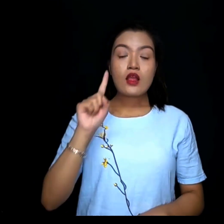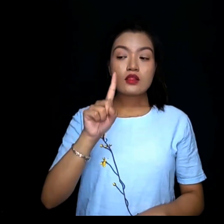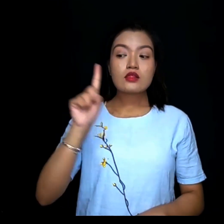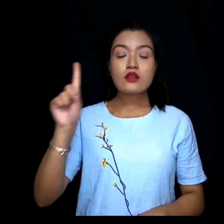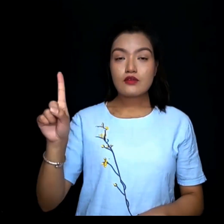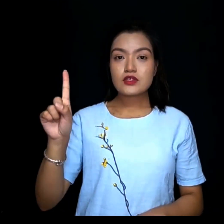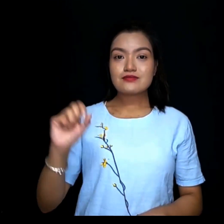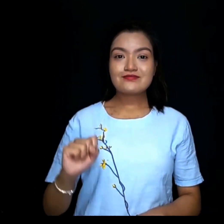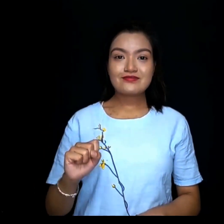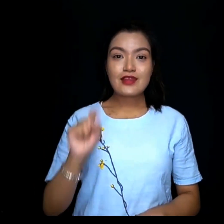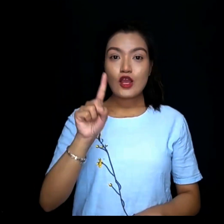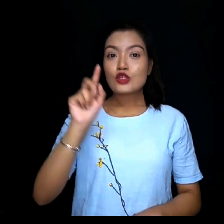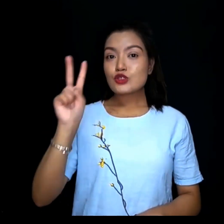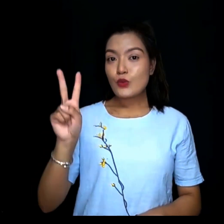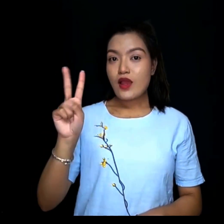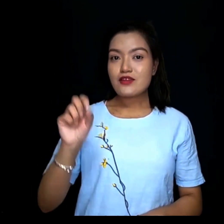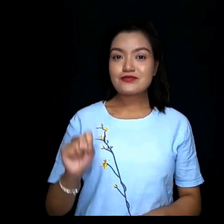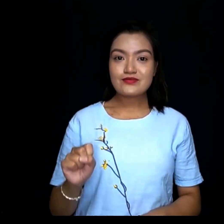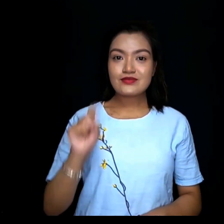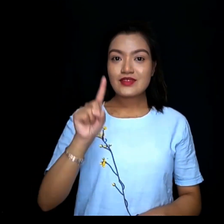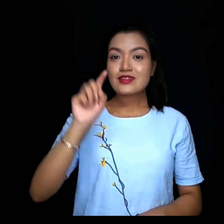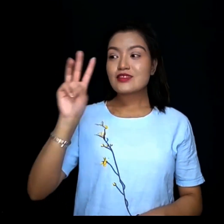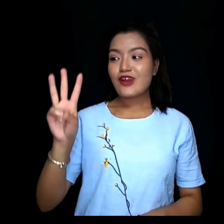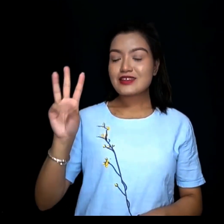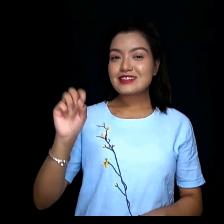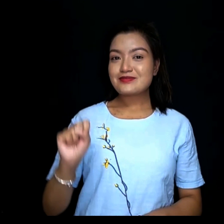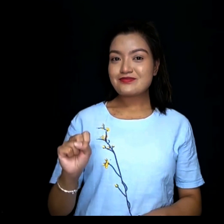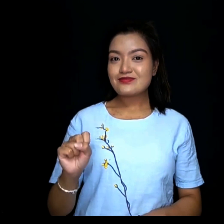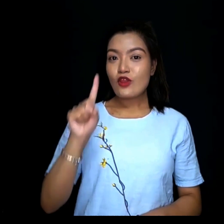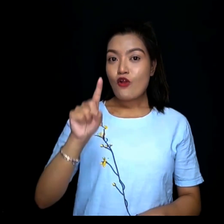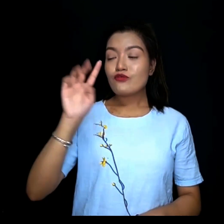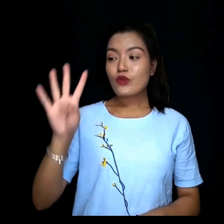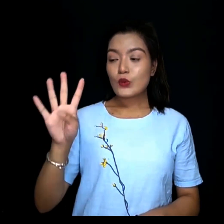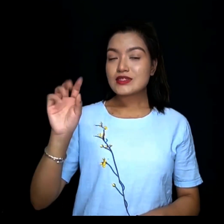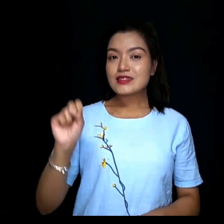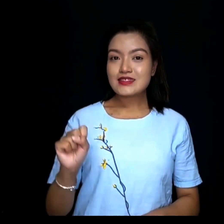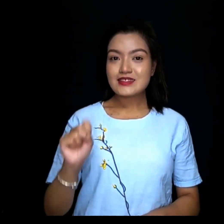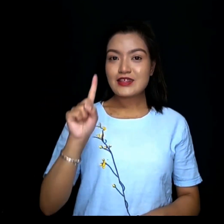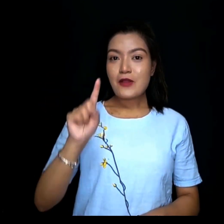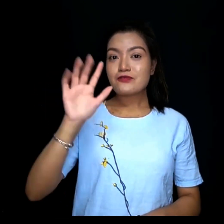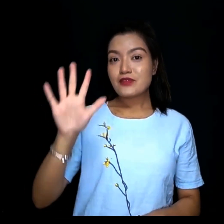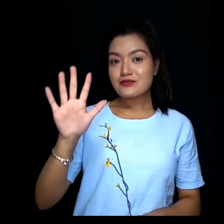११ - १२ - १३ - १४ - १५